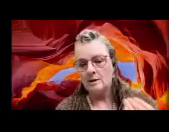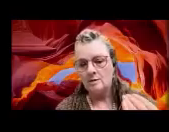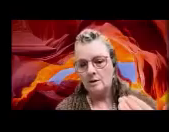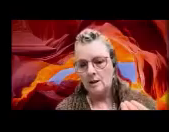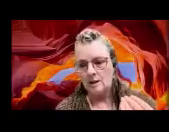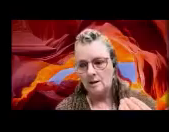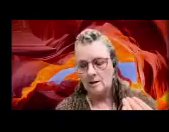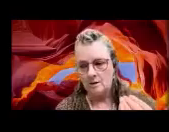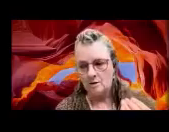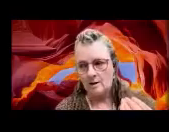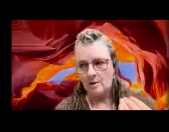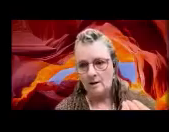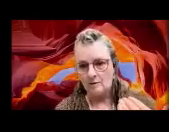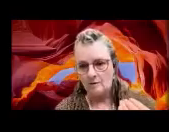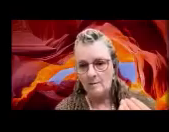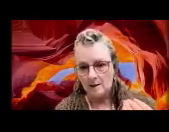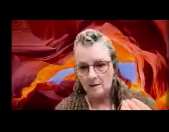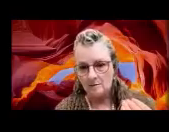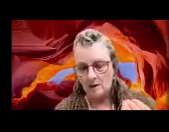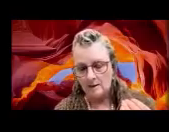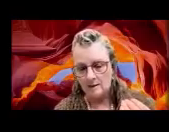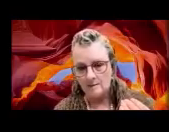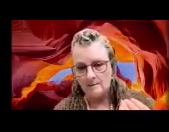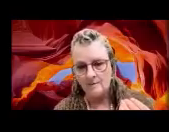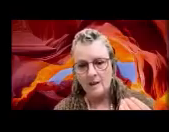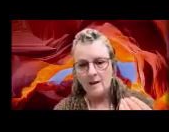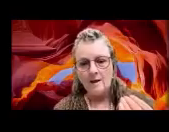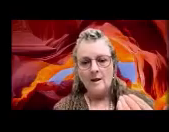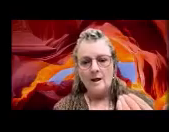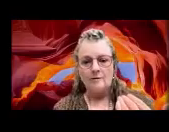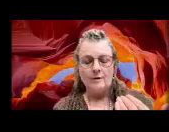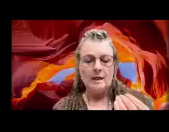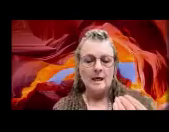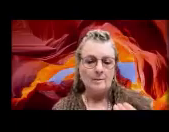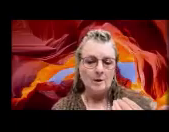associating as describing females with autism, if we name